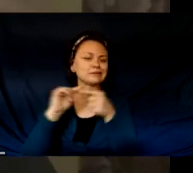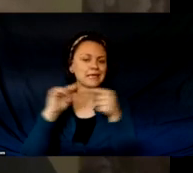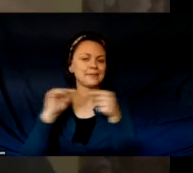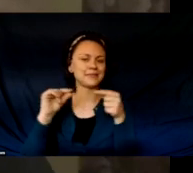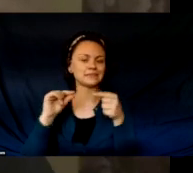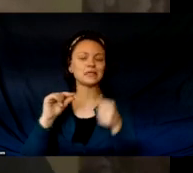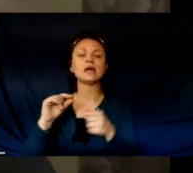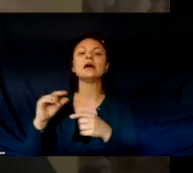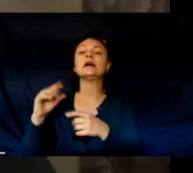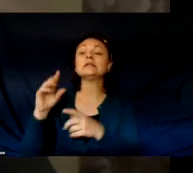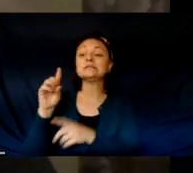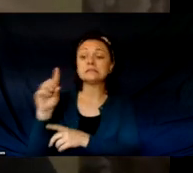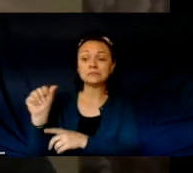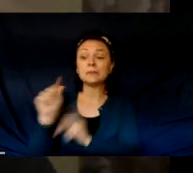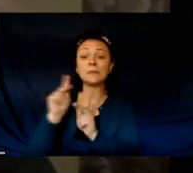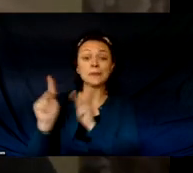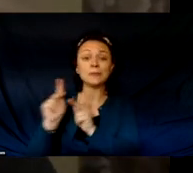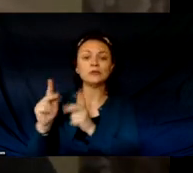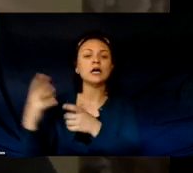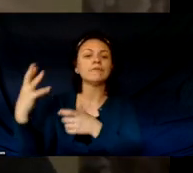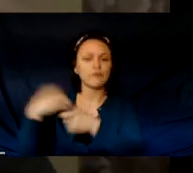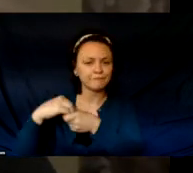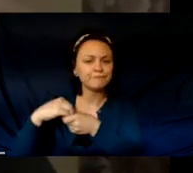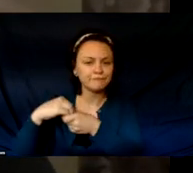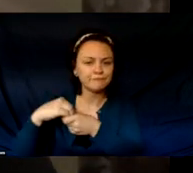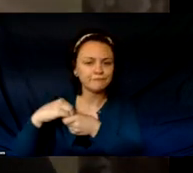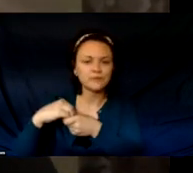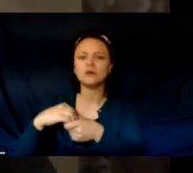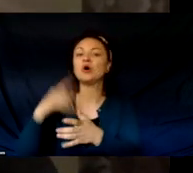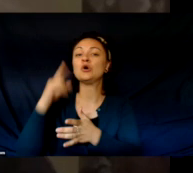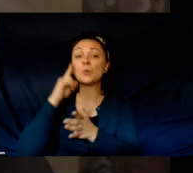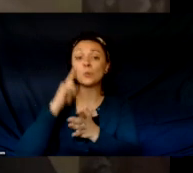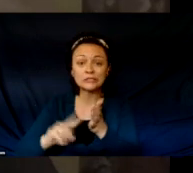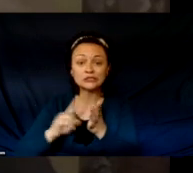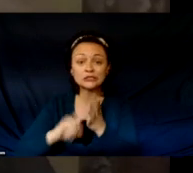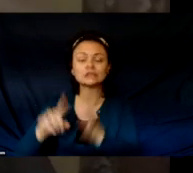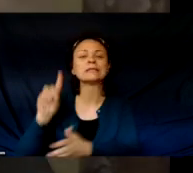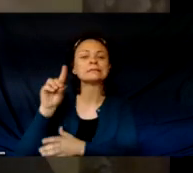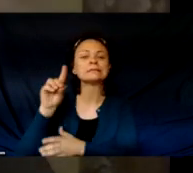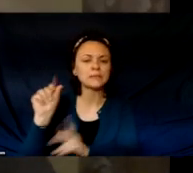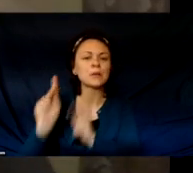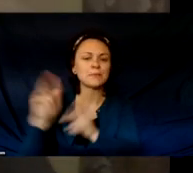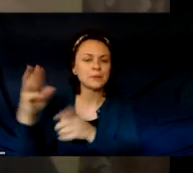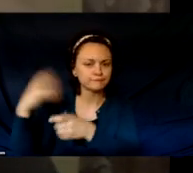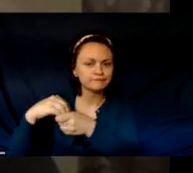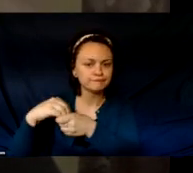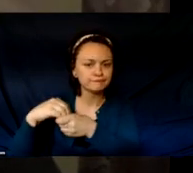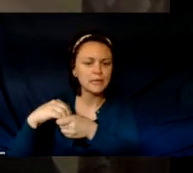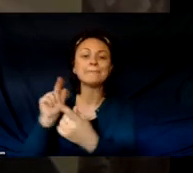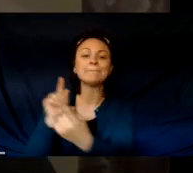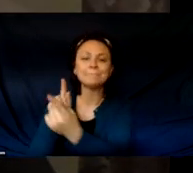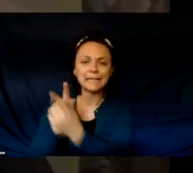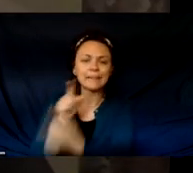the research on where they are. Go out, meet them, reach out,